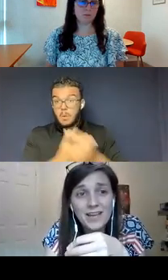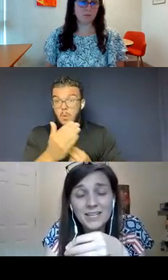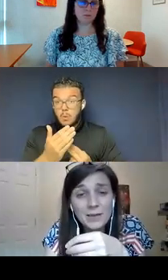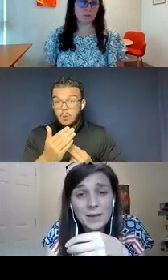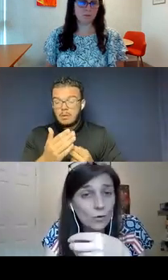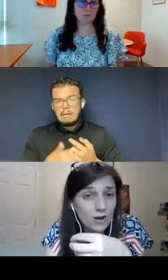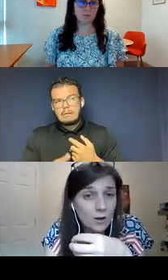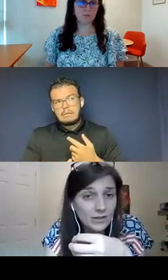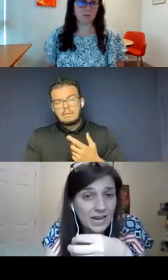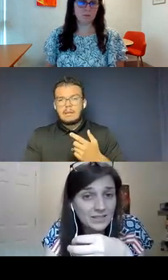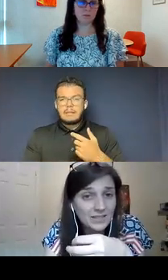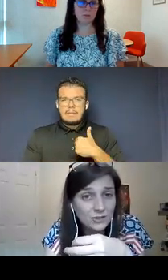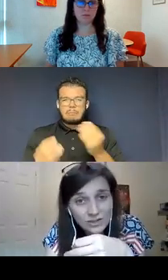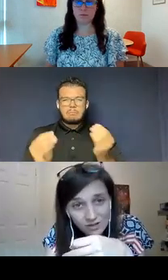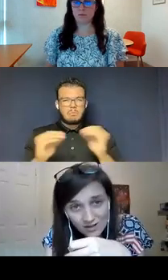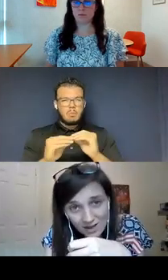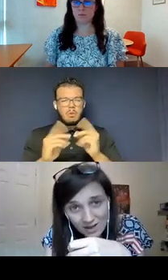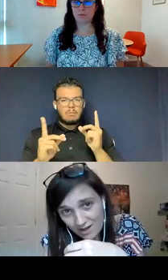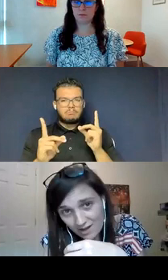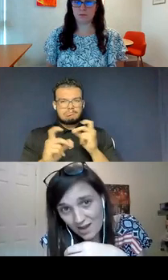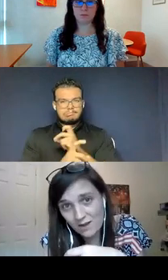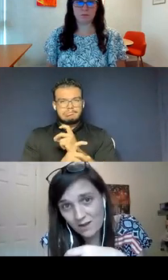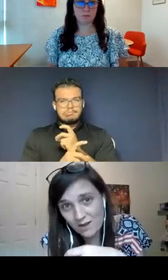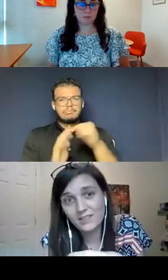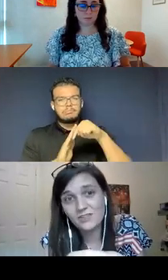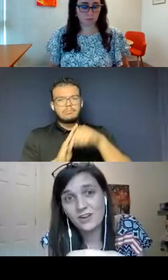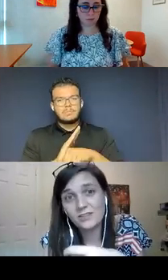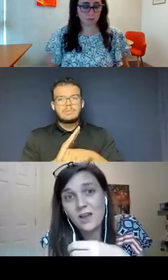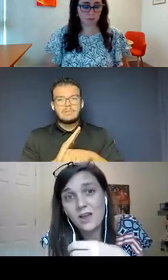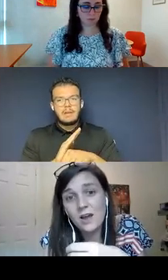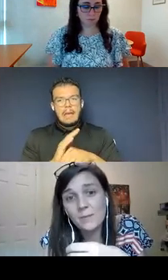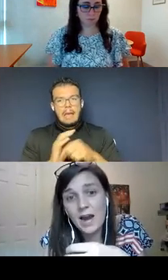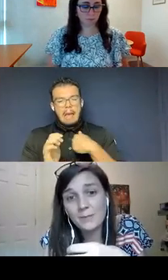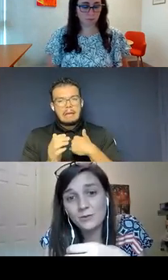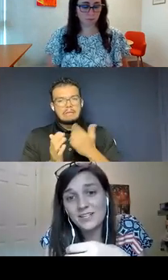that to be a more complicated situation. And I would suggest perhaps reaching out